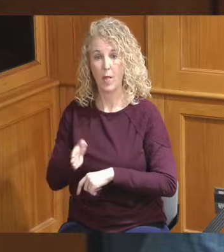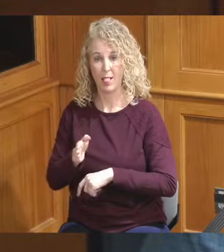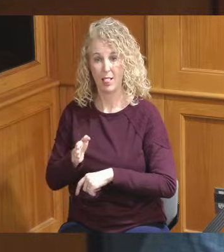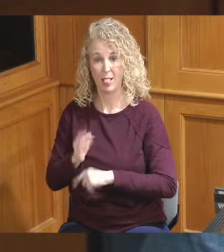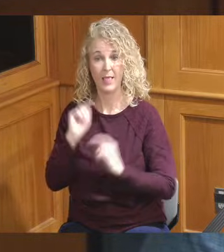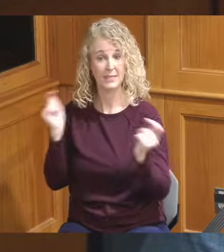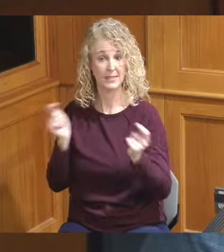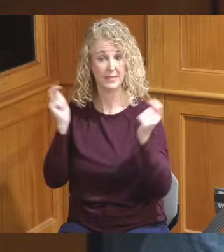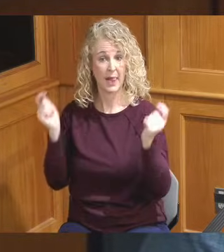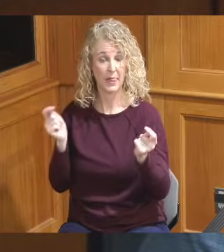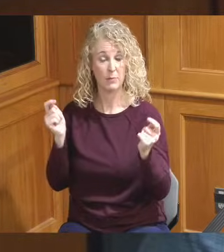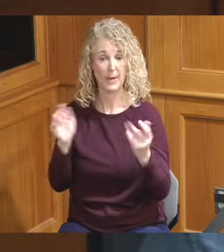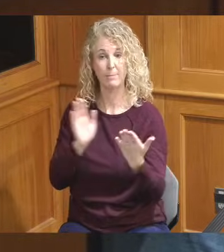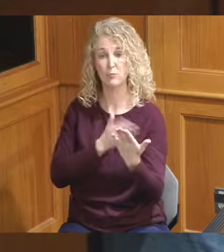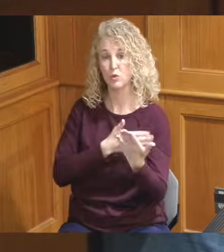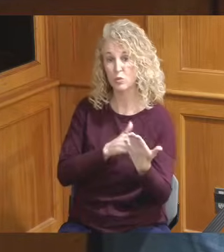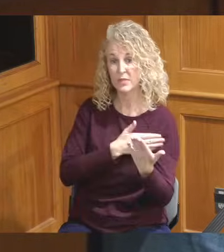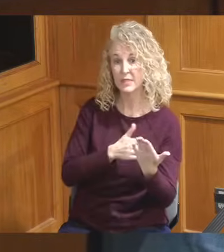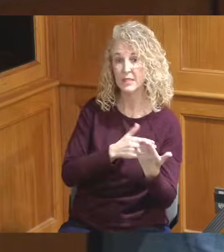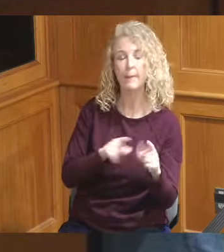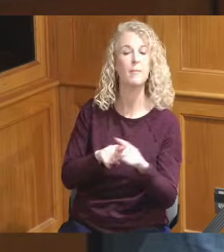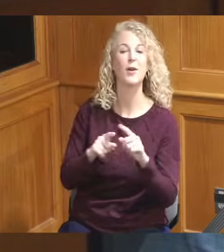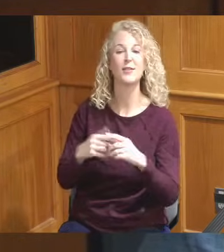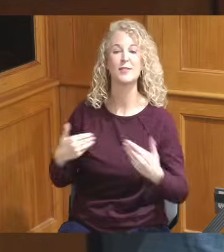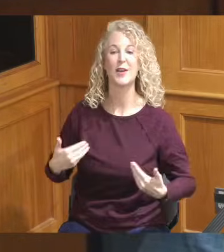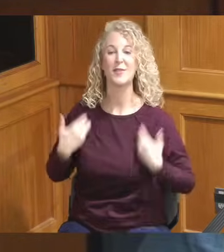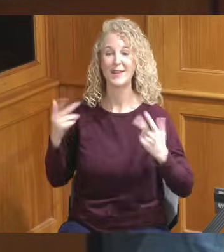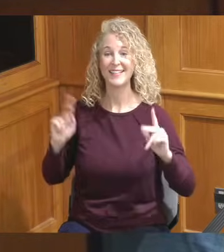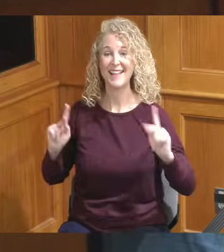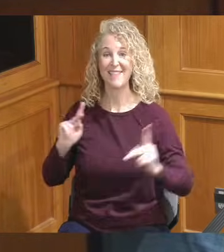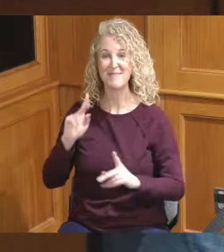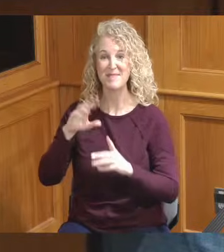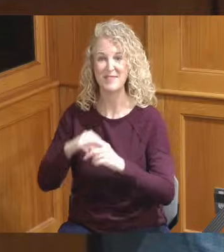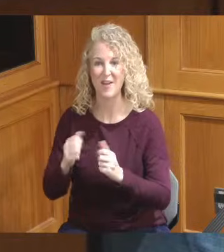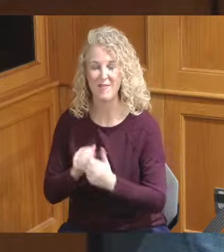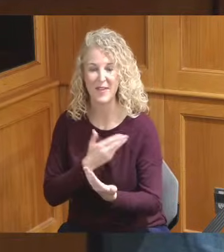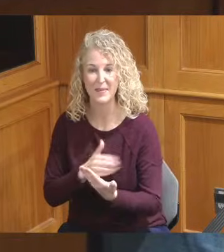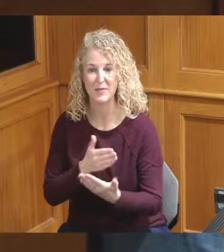celebration of of music but also the young people getting involved in music through my Cincinnati.